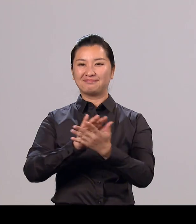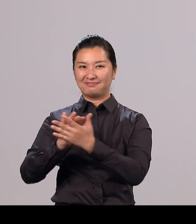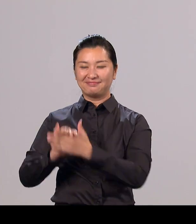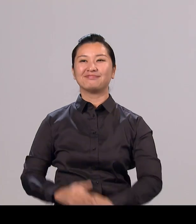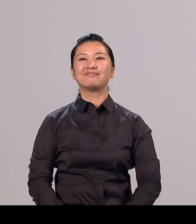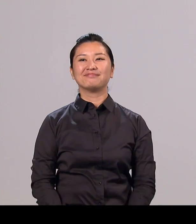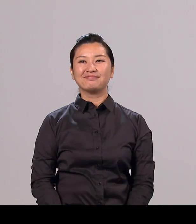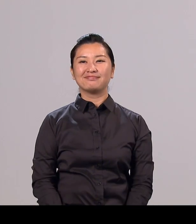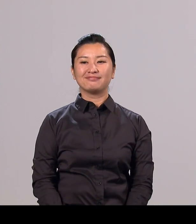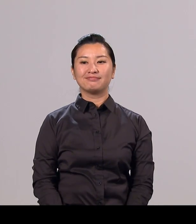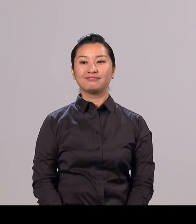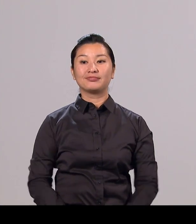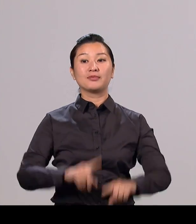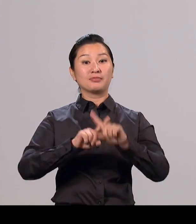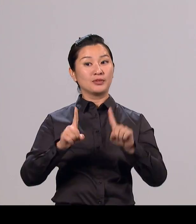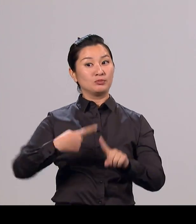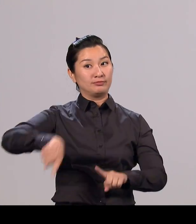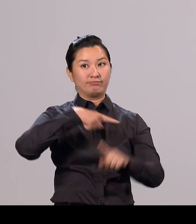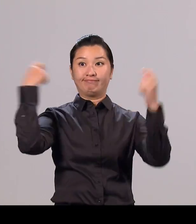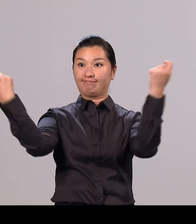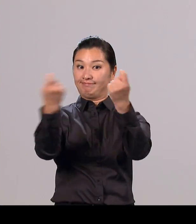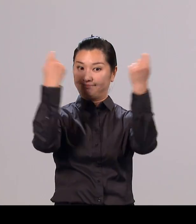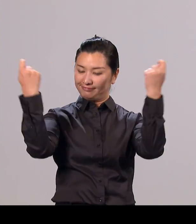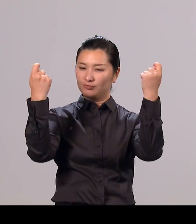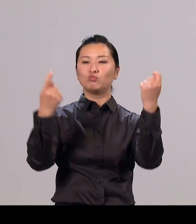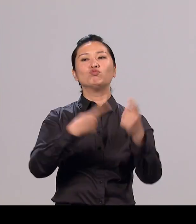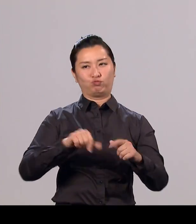But while we celebrate, we should continue to prepare for our future.